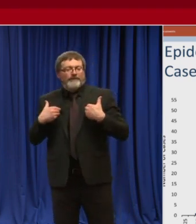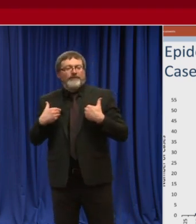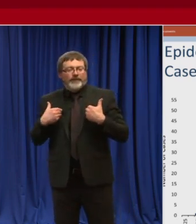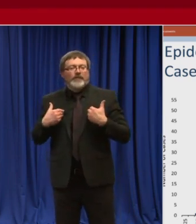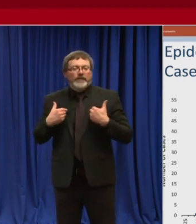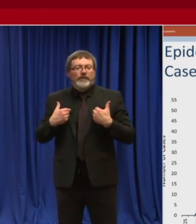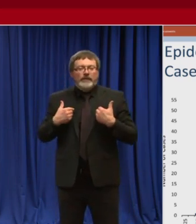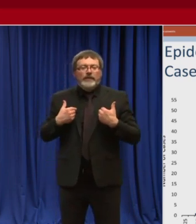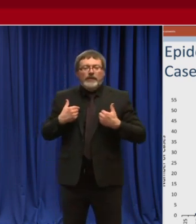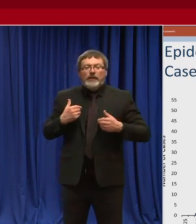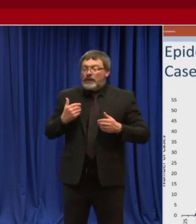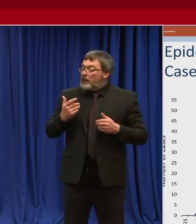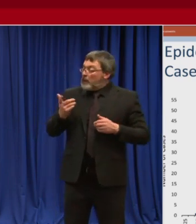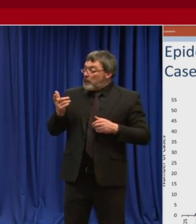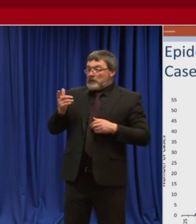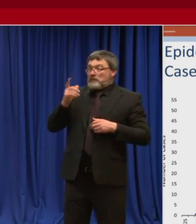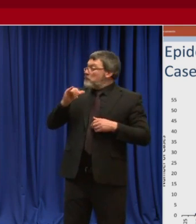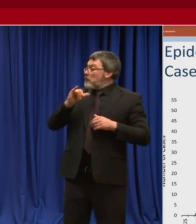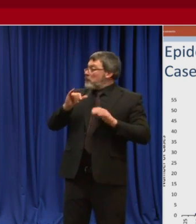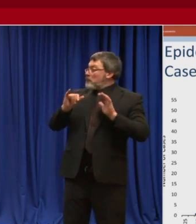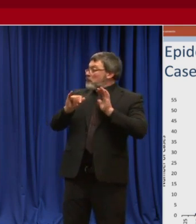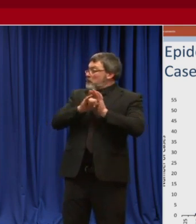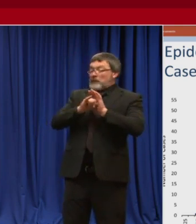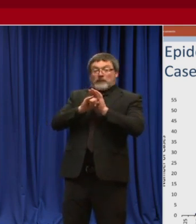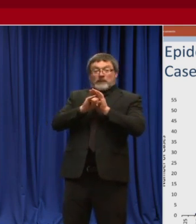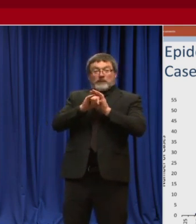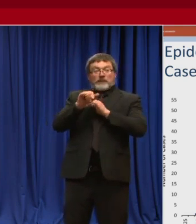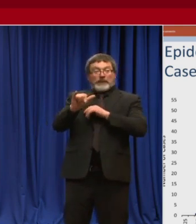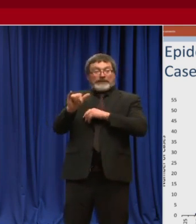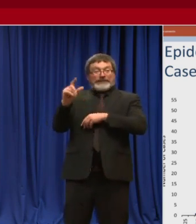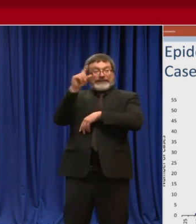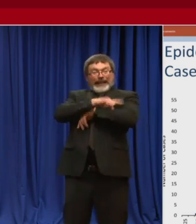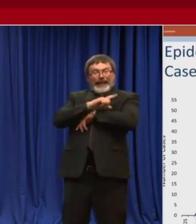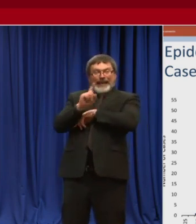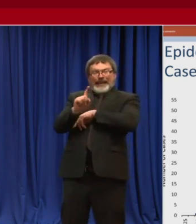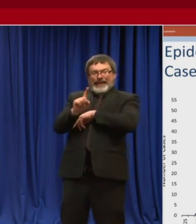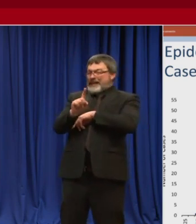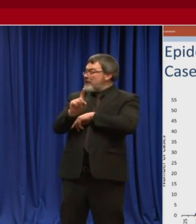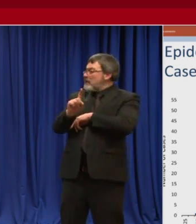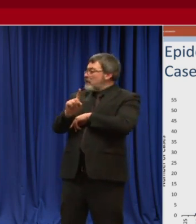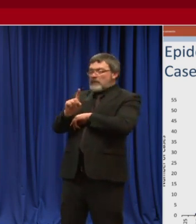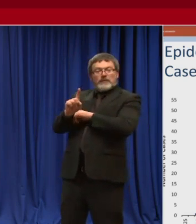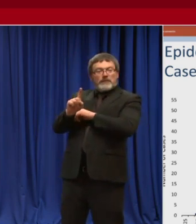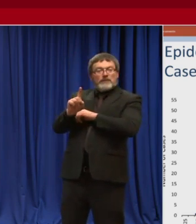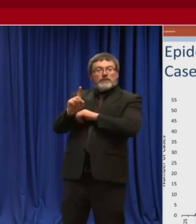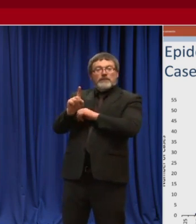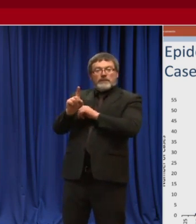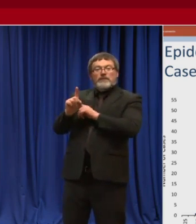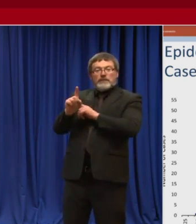CONTRIBUTED TO THESE HIGHER, YOU KNOW NUMBERS ON SPECIFIC DAYS. IT’S DIFFICULT IF NOT IMPOSSIBLE TO SAY RIGHT.